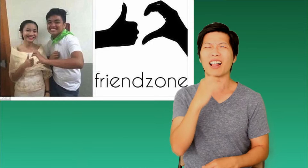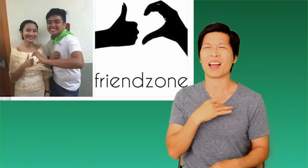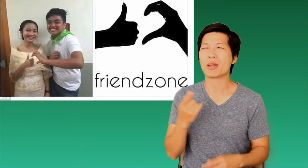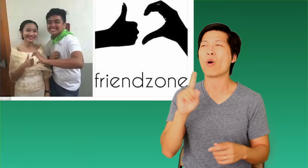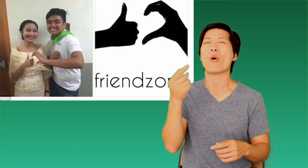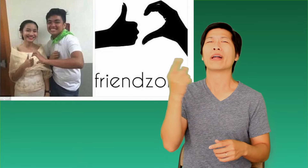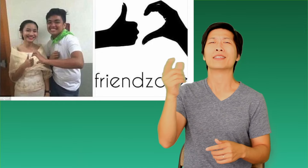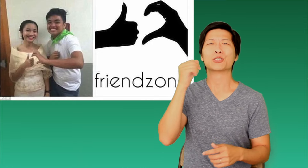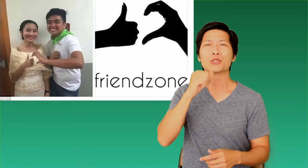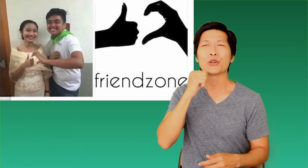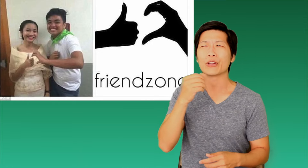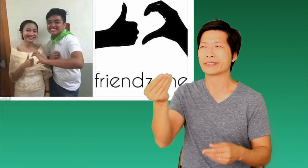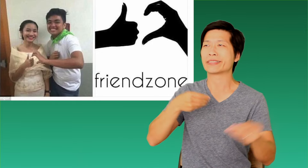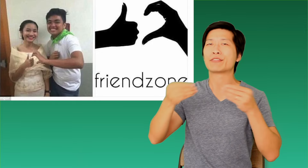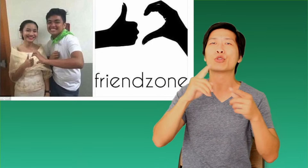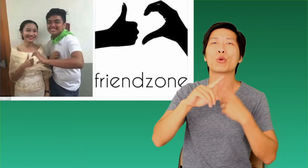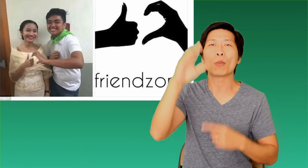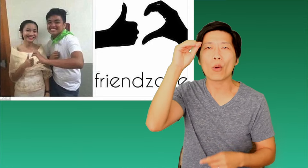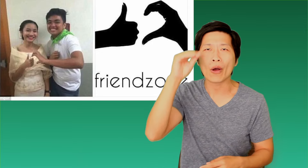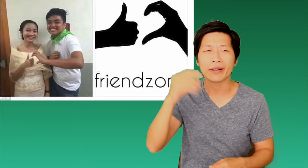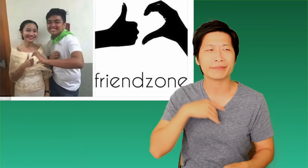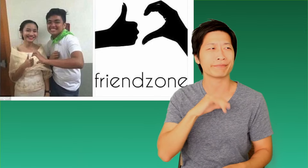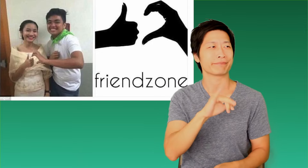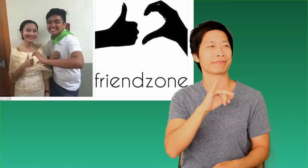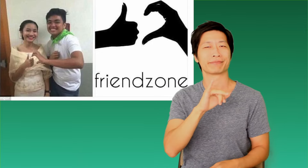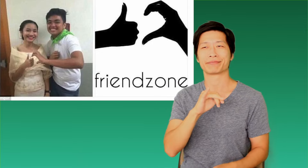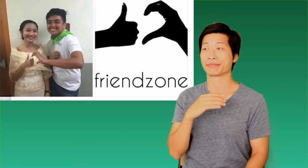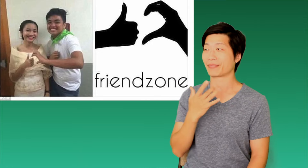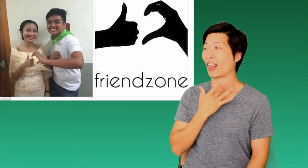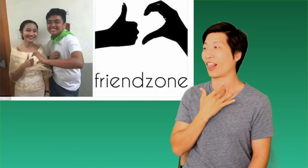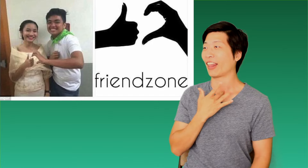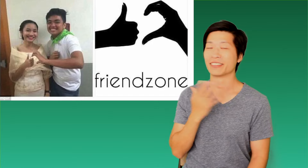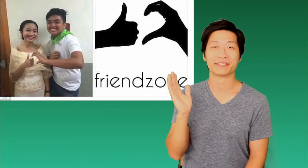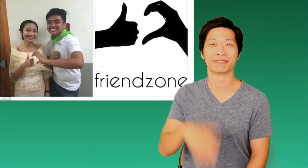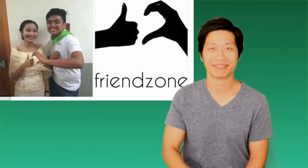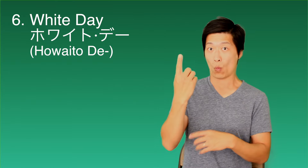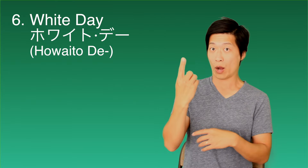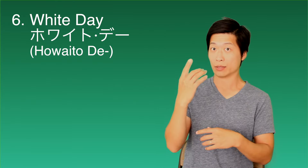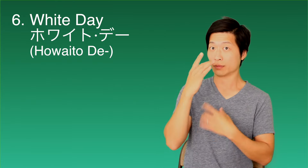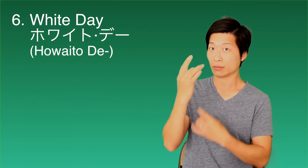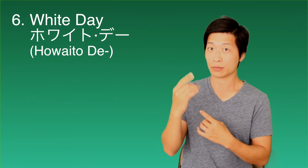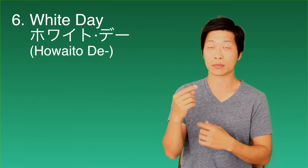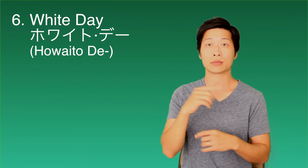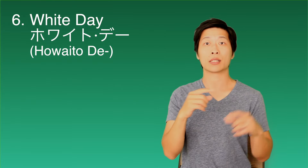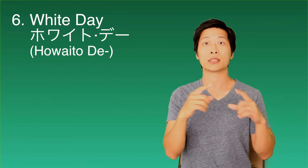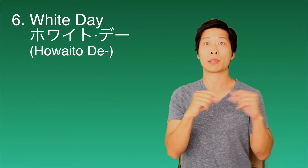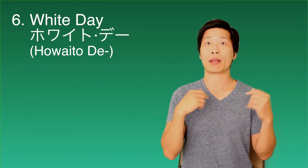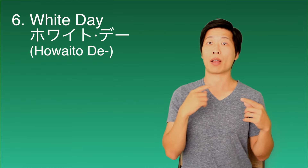likes me and I was like oh ok they just give it out to any guys the interesting thing about Japan as